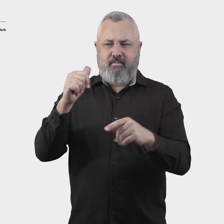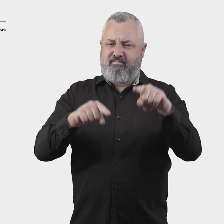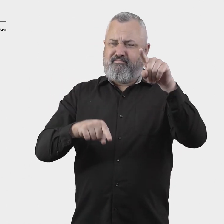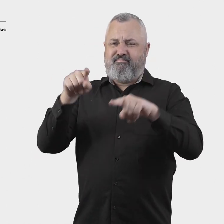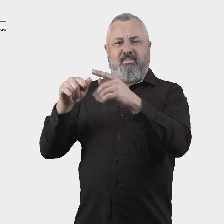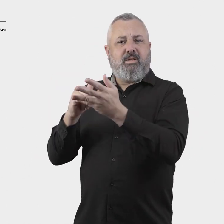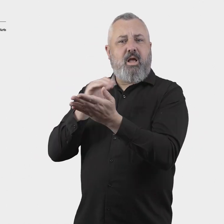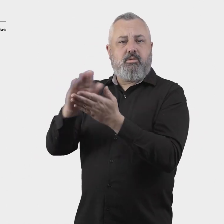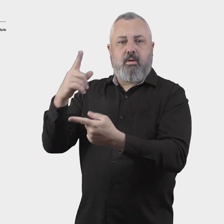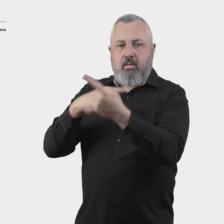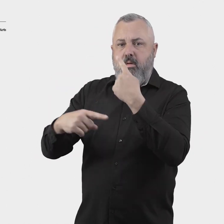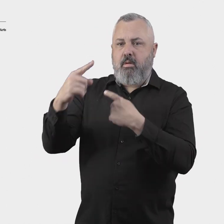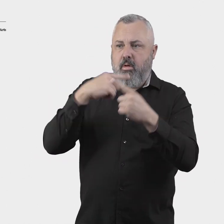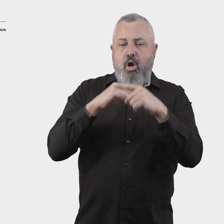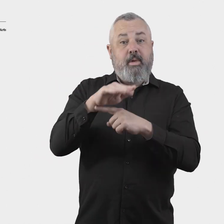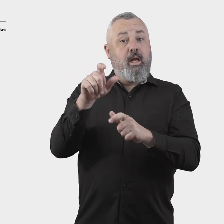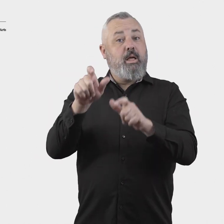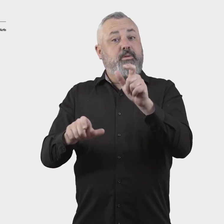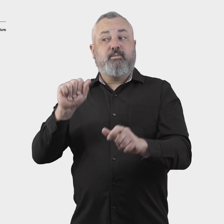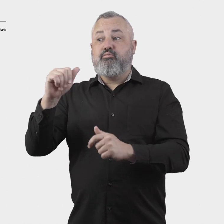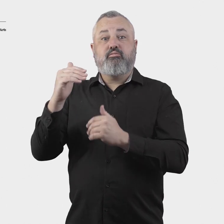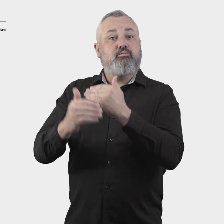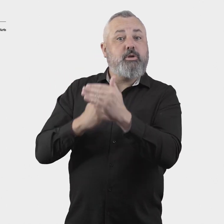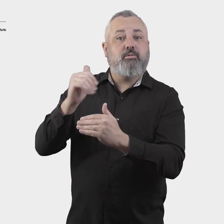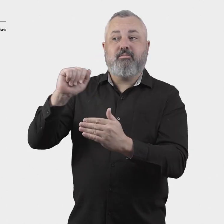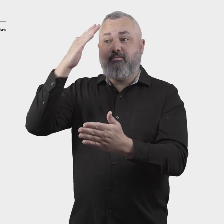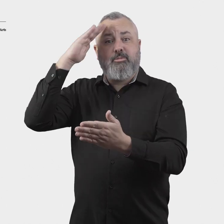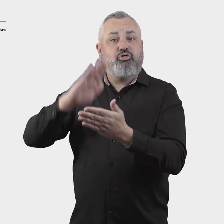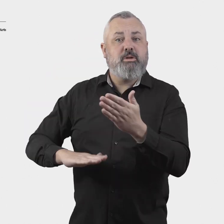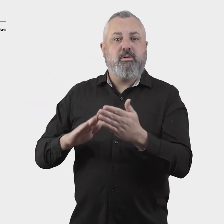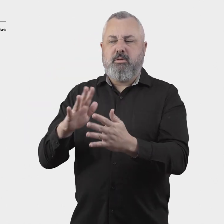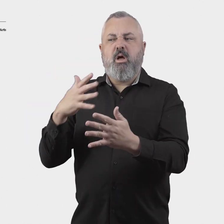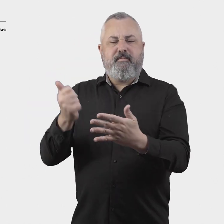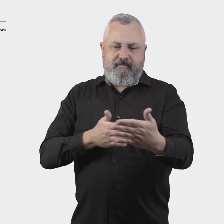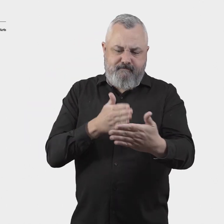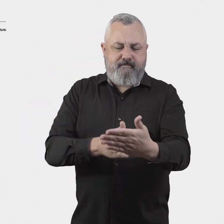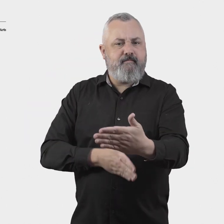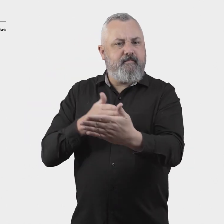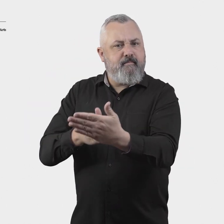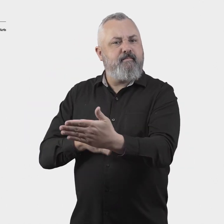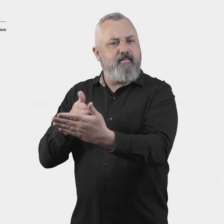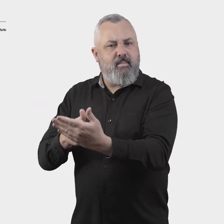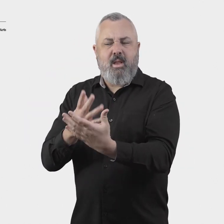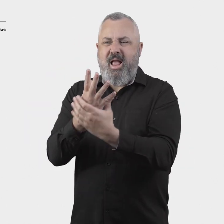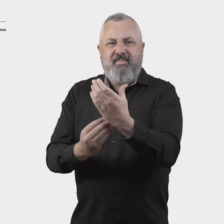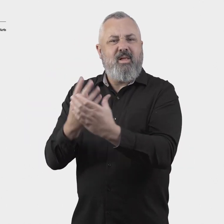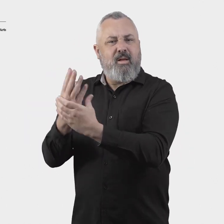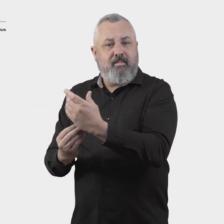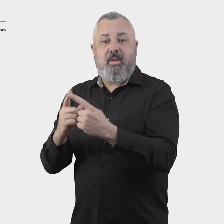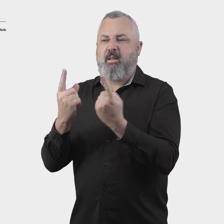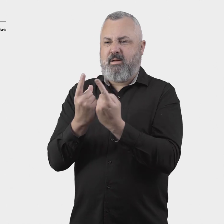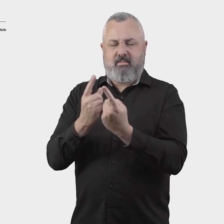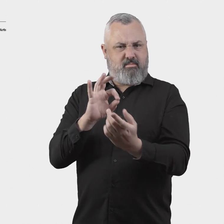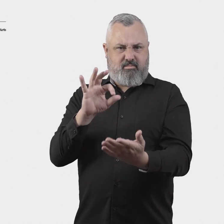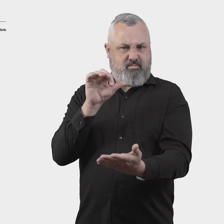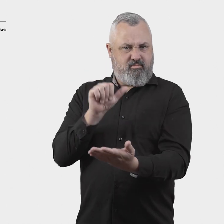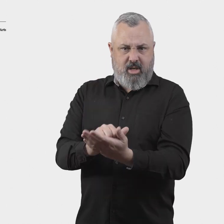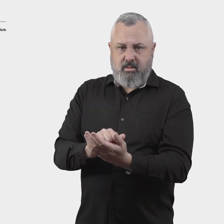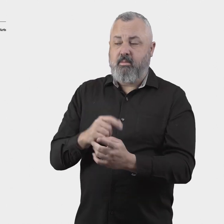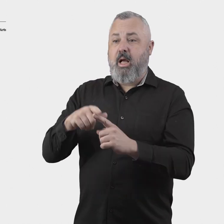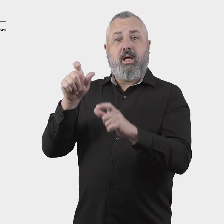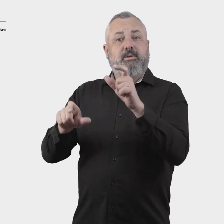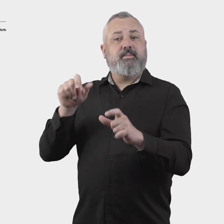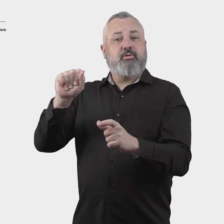which heard from a wide range of stakeholders about gaps and inadequacies in the existing consumer protection